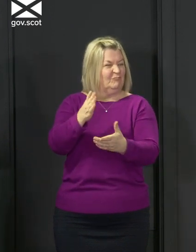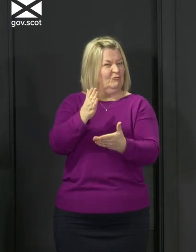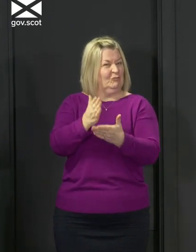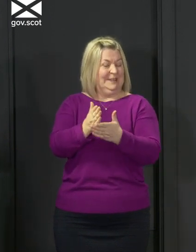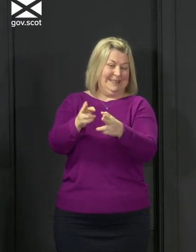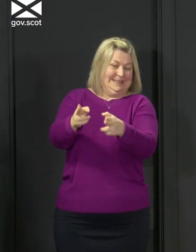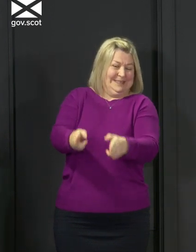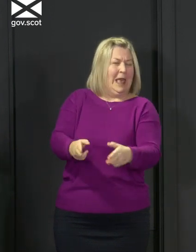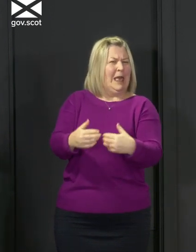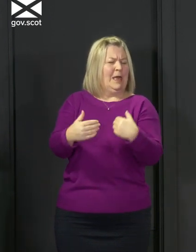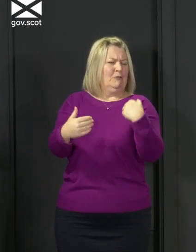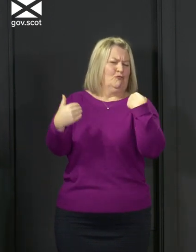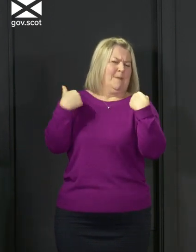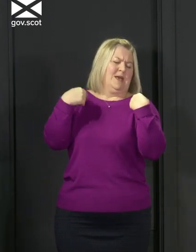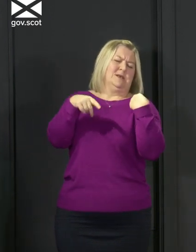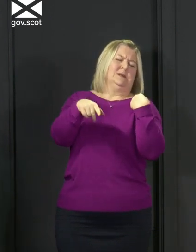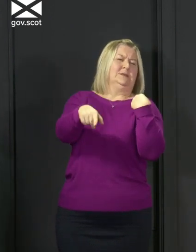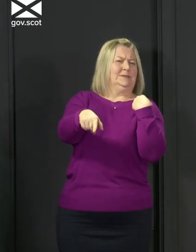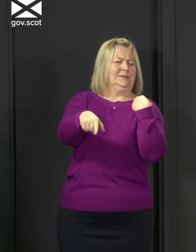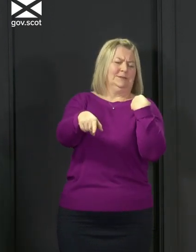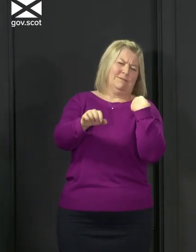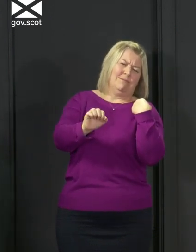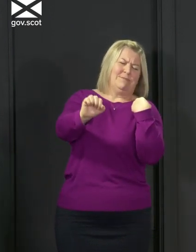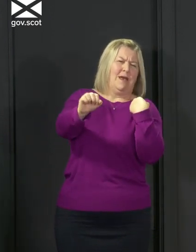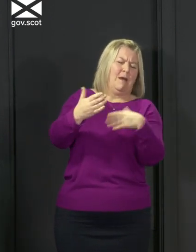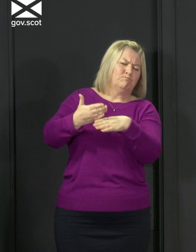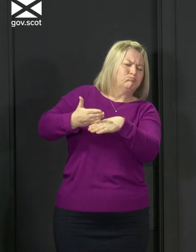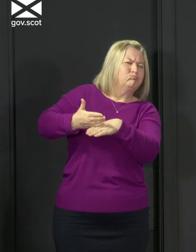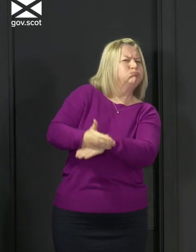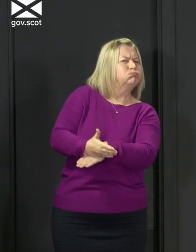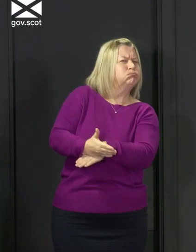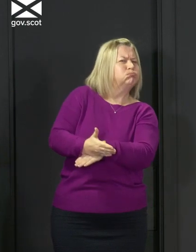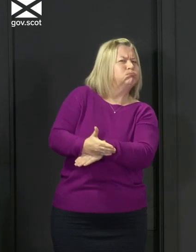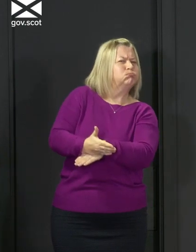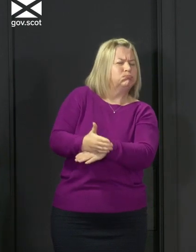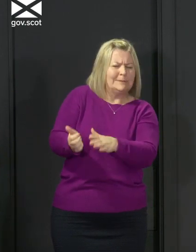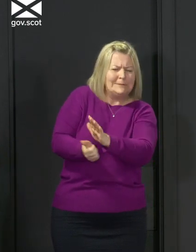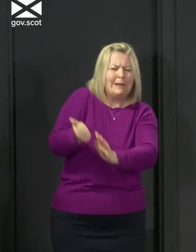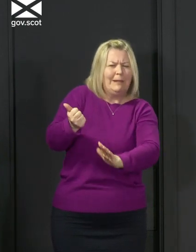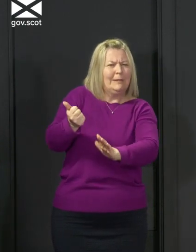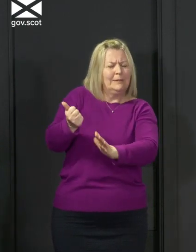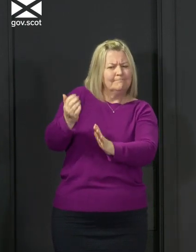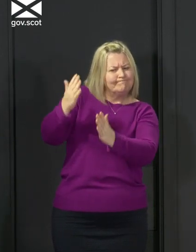simply showing immense dedication and expertise, although they are, they are also displaying